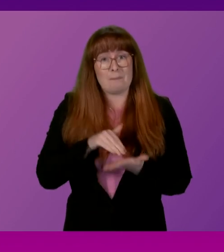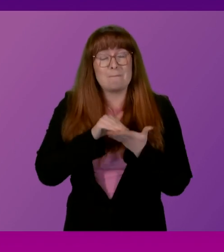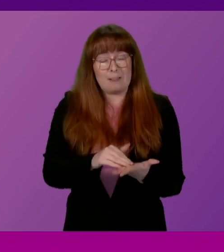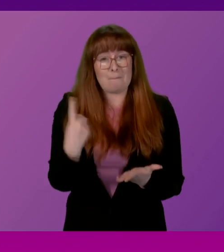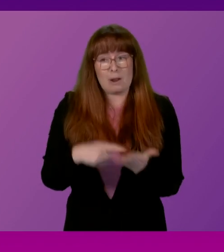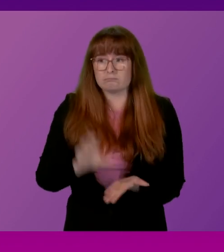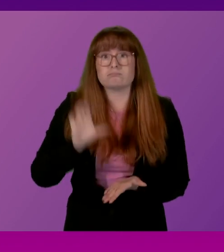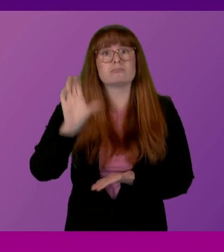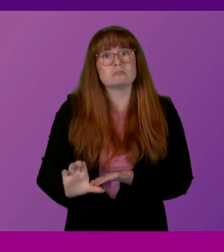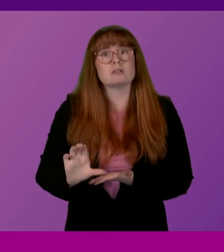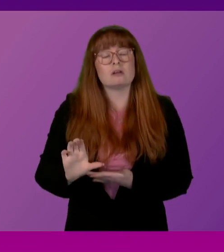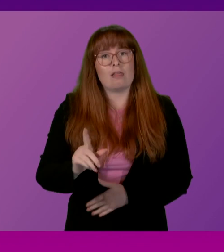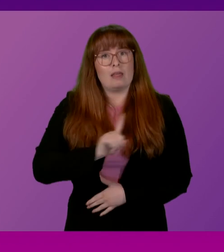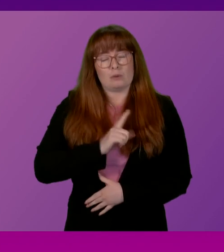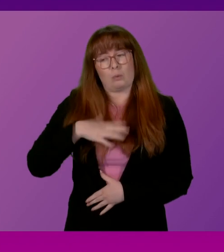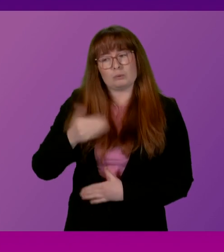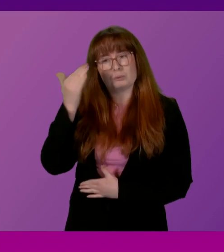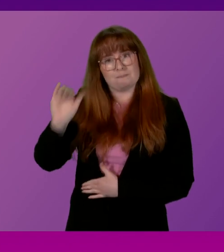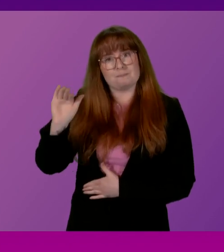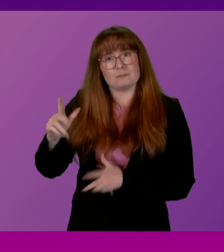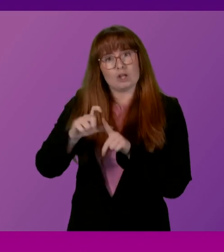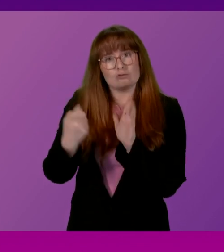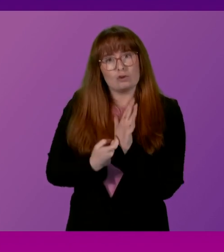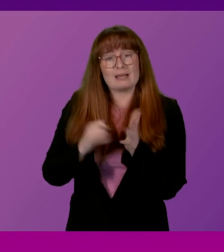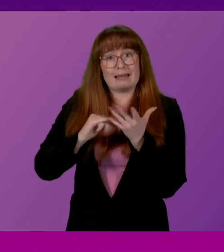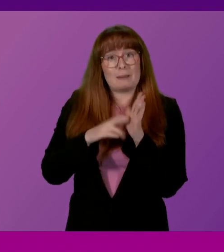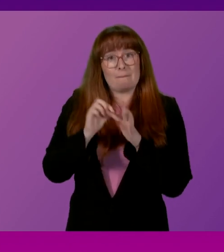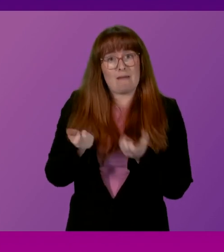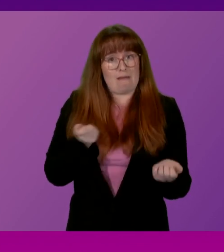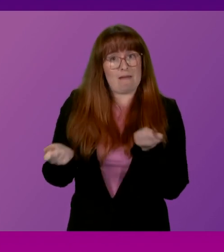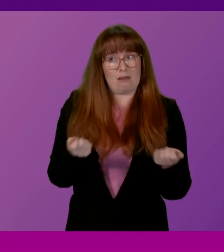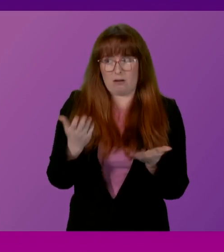I remind Douglas Ross that, as the SNP-led Scottish Government has increased police numbers,